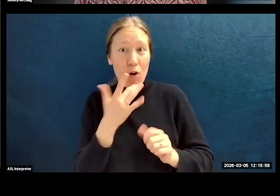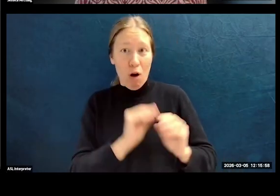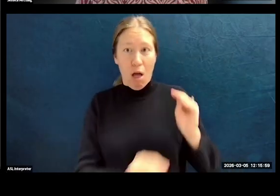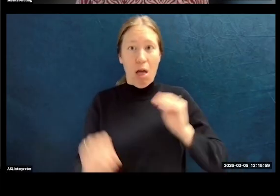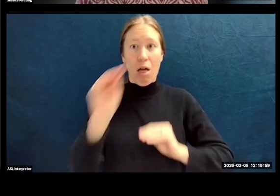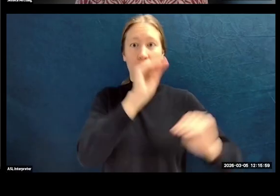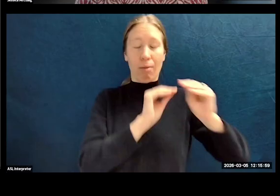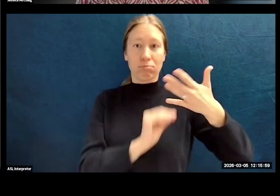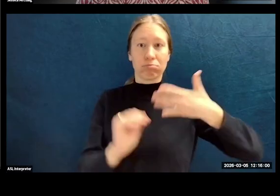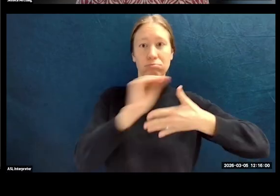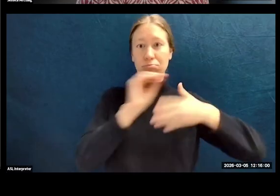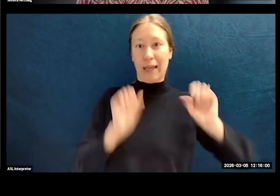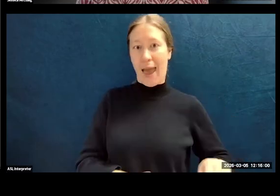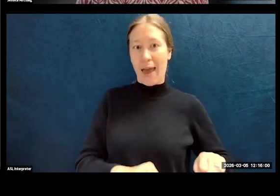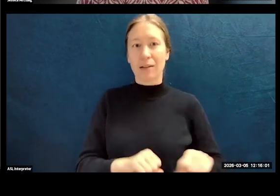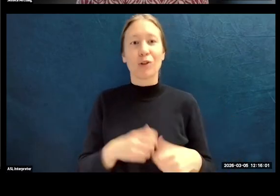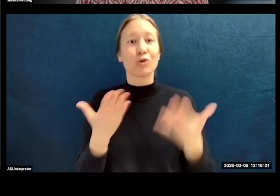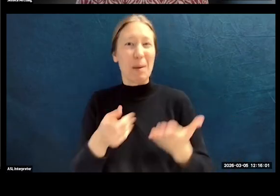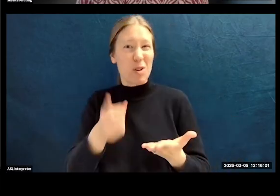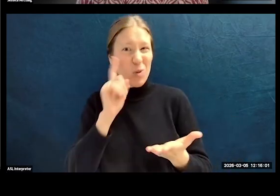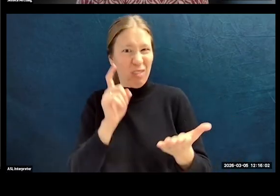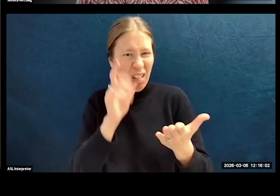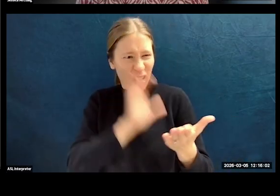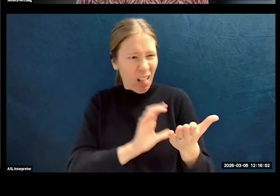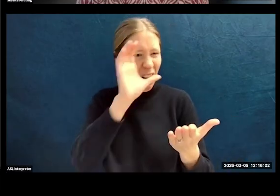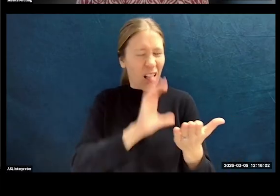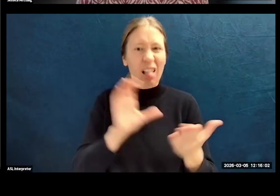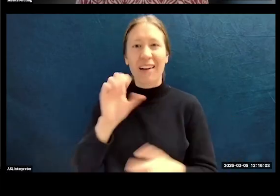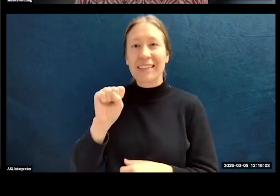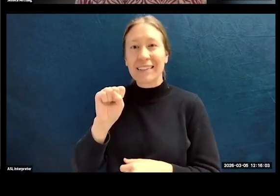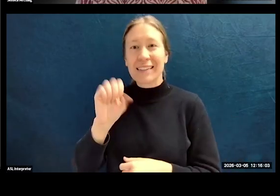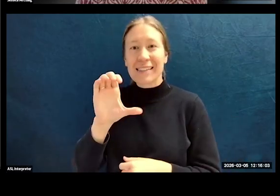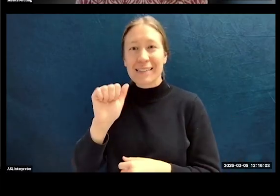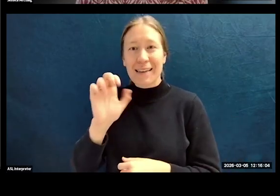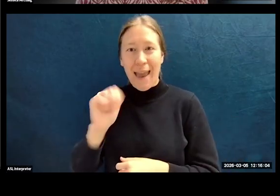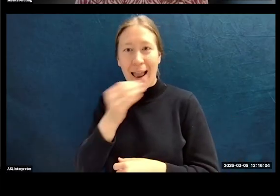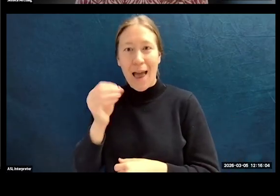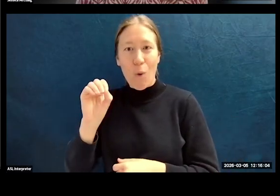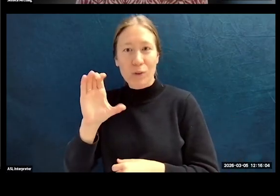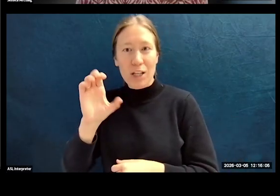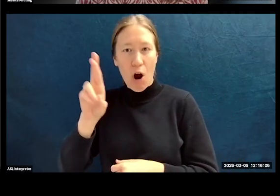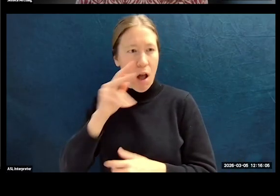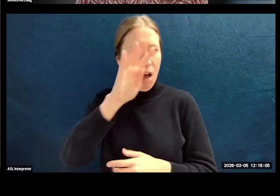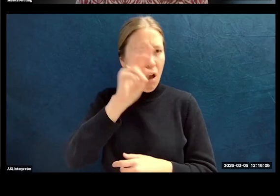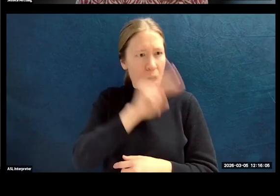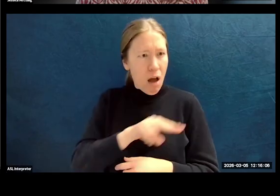So, if you're not seeing the Scan and OCR function listed here, don't panic, scroll down a little bit more